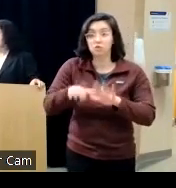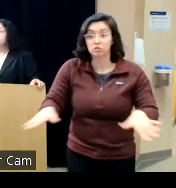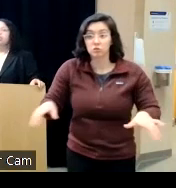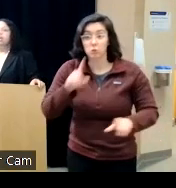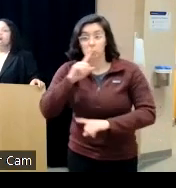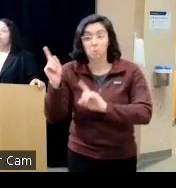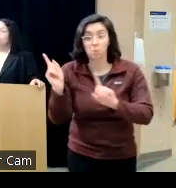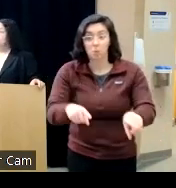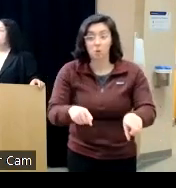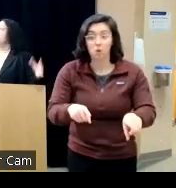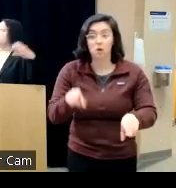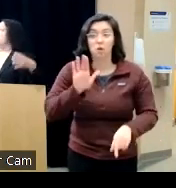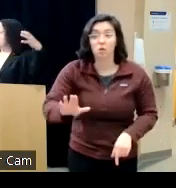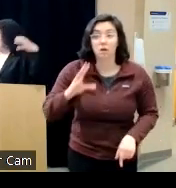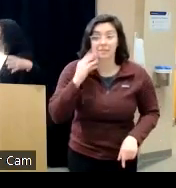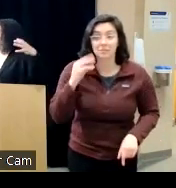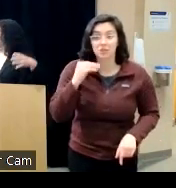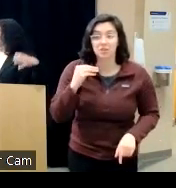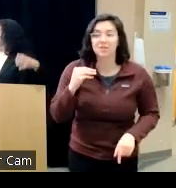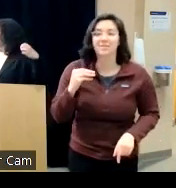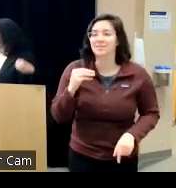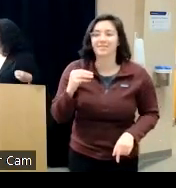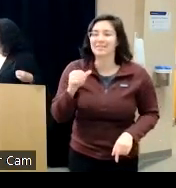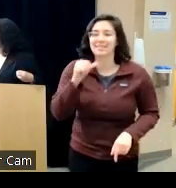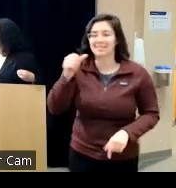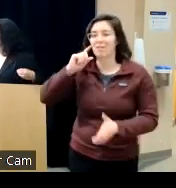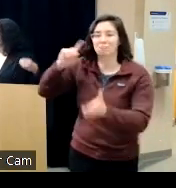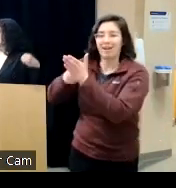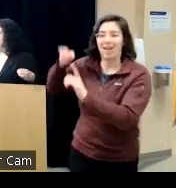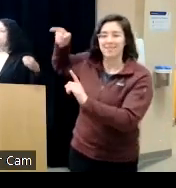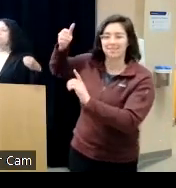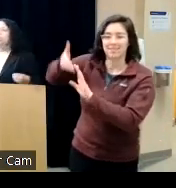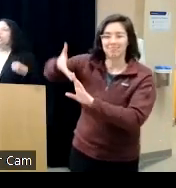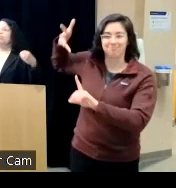reported this are experiencing that they're not that's not being acknowledged the symptoms that